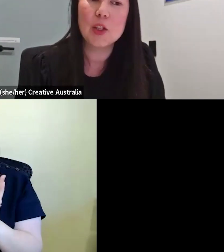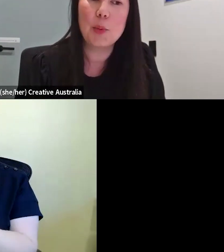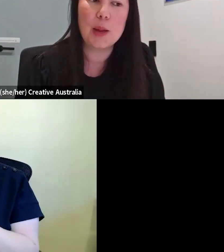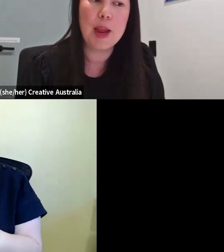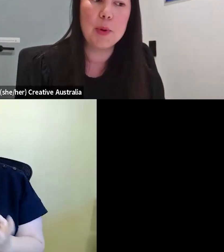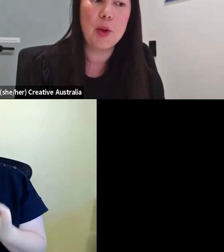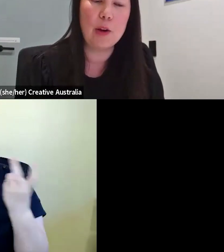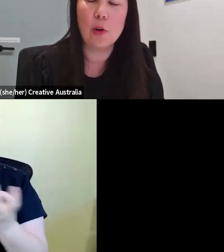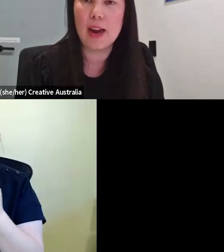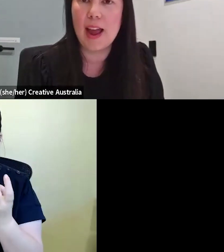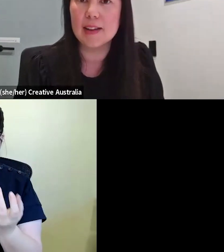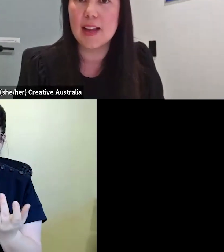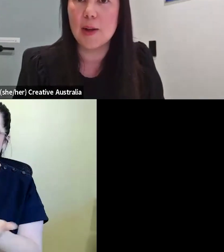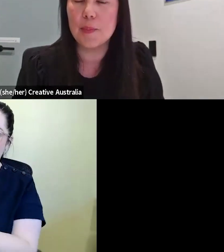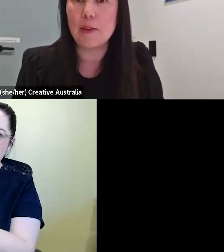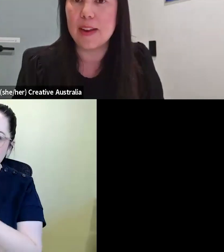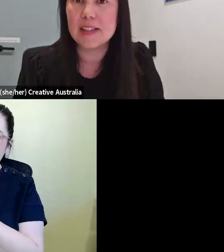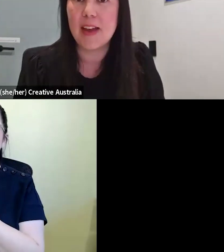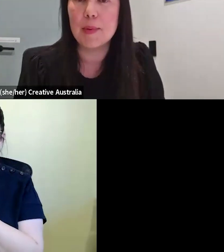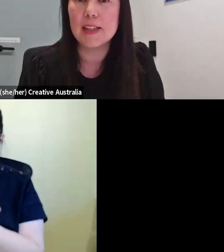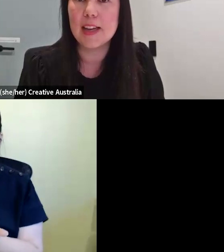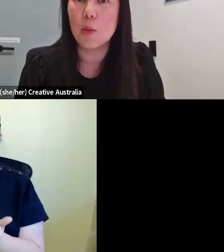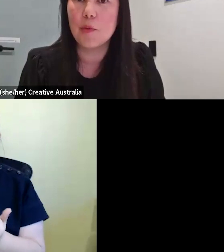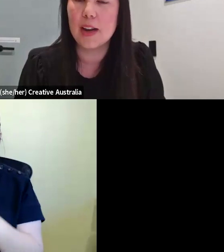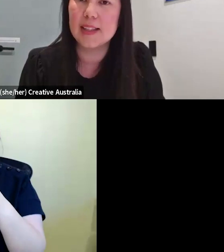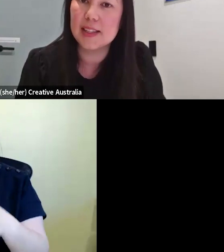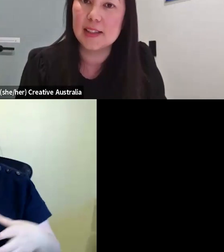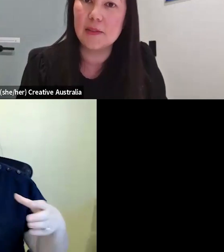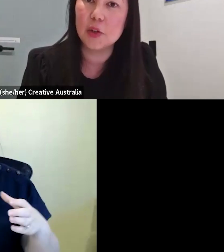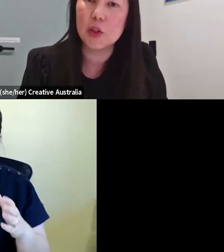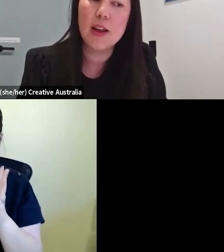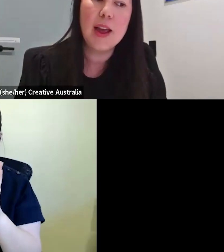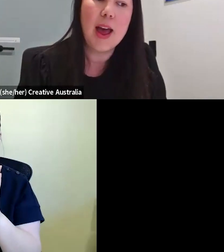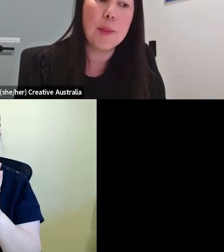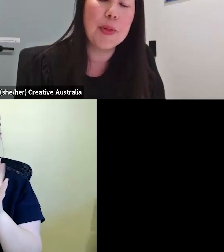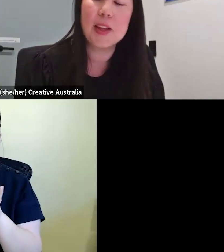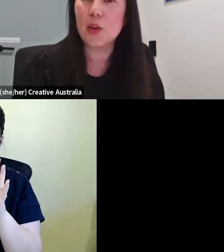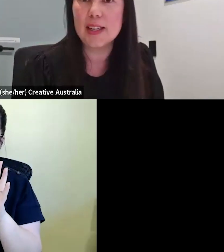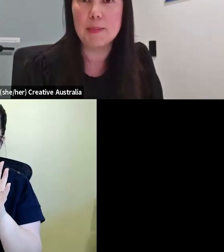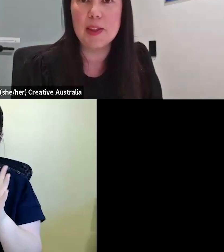supporting people and growing our Venice family to realise our artistic vision. But that is something